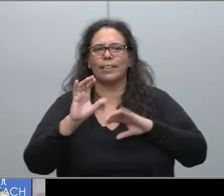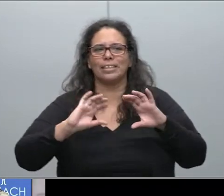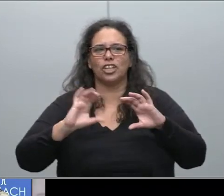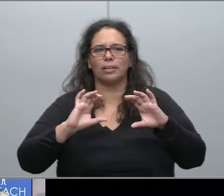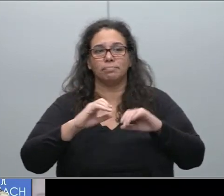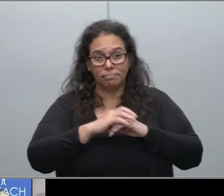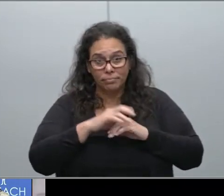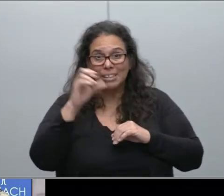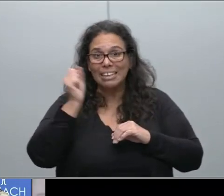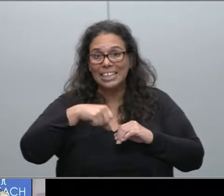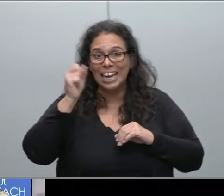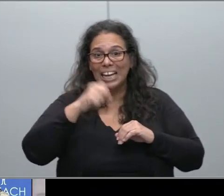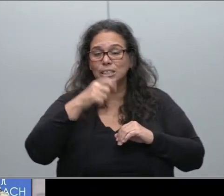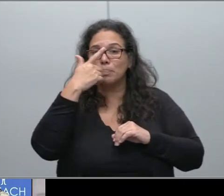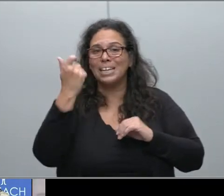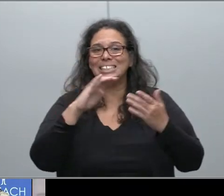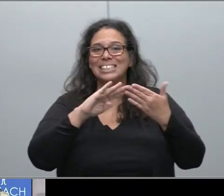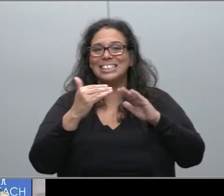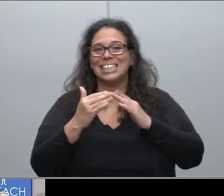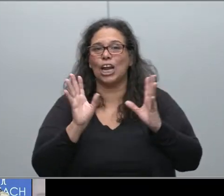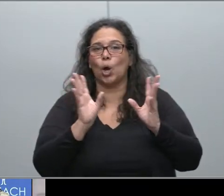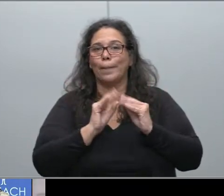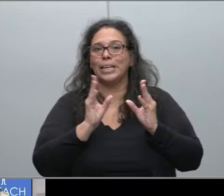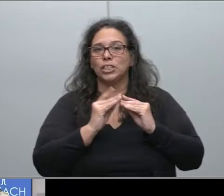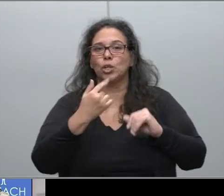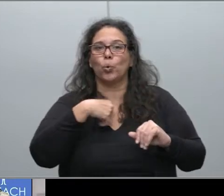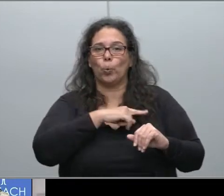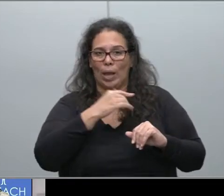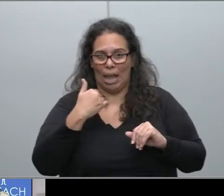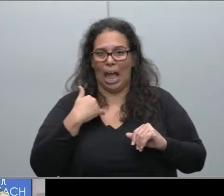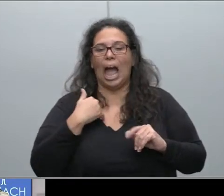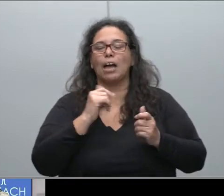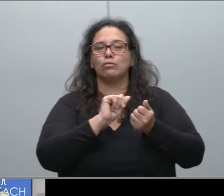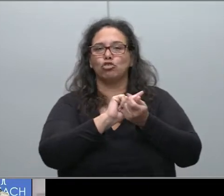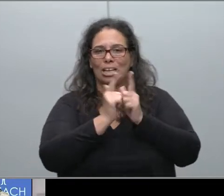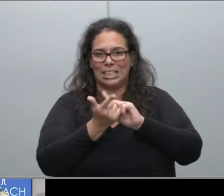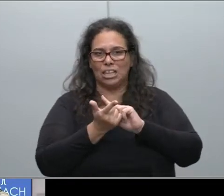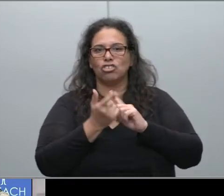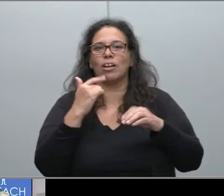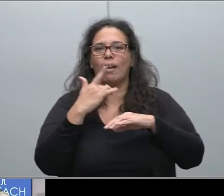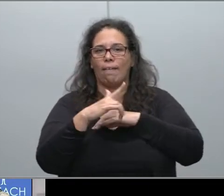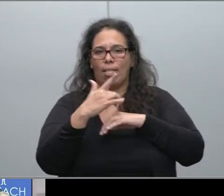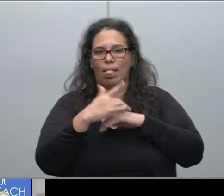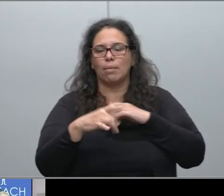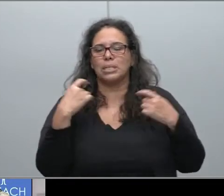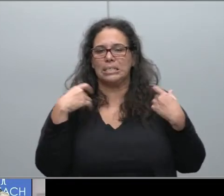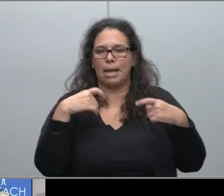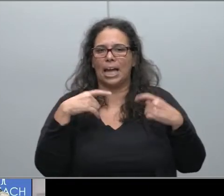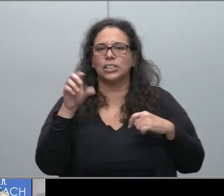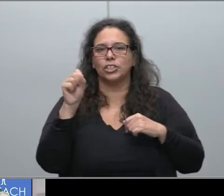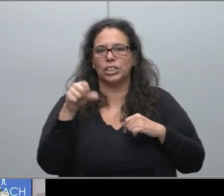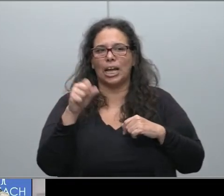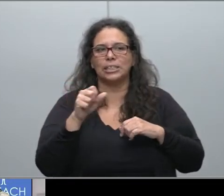Thank you. Thank you all. Thanks for coming. And thank you, President Craighead, for staying on to the end.